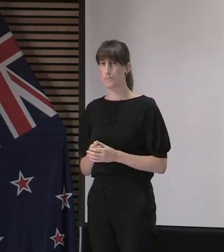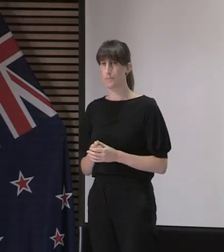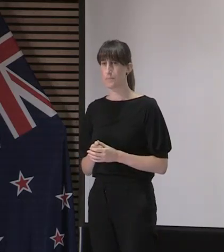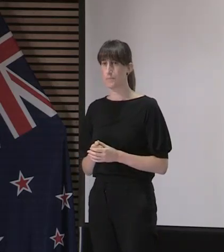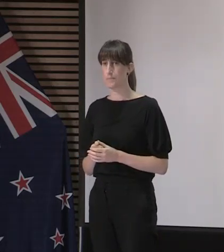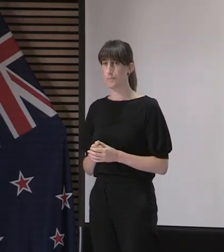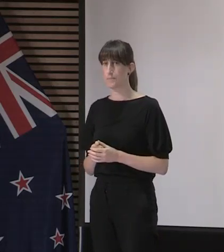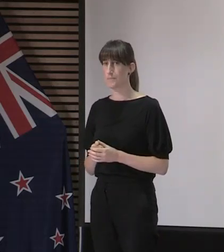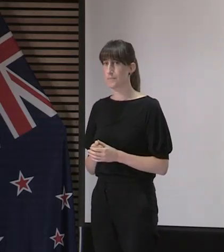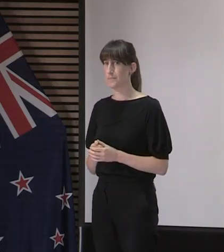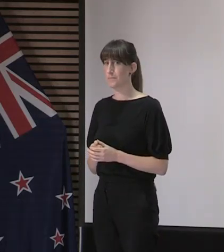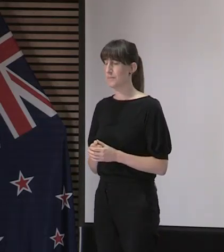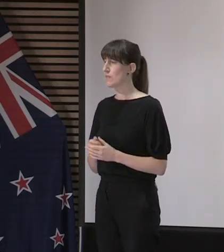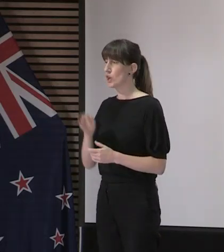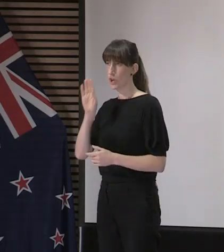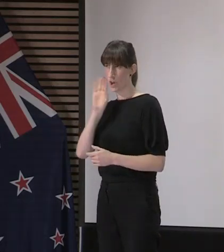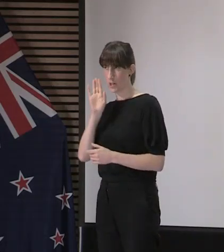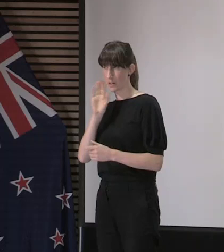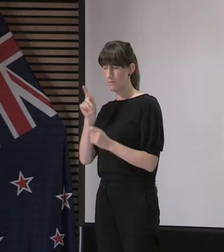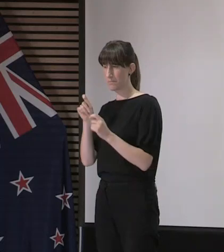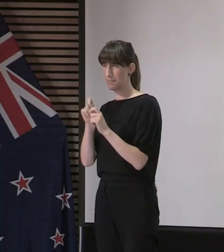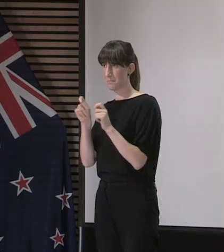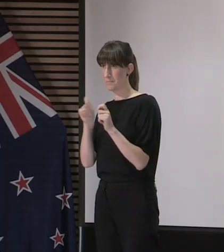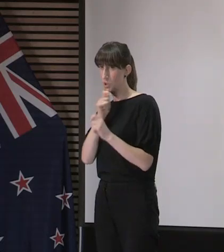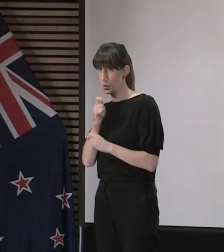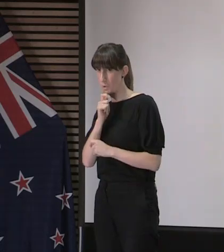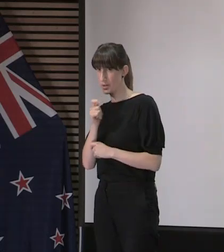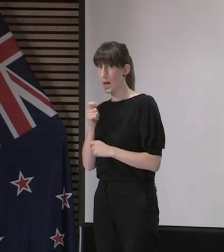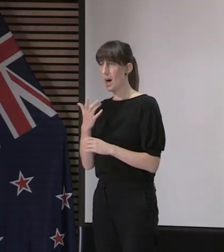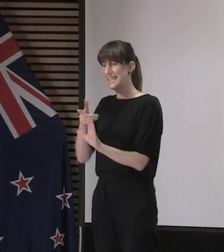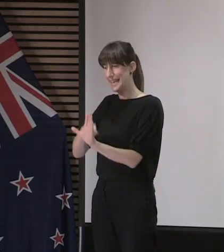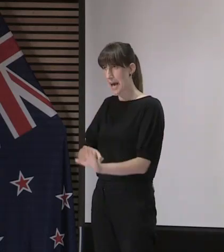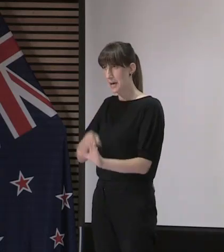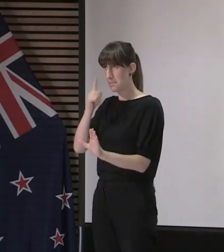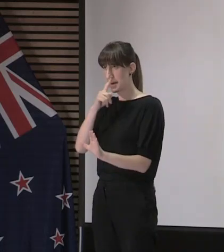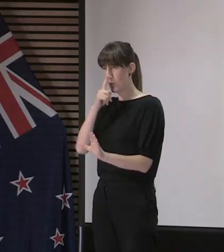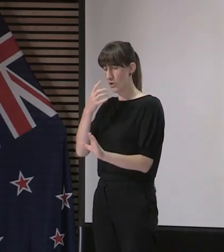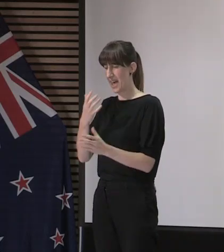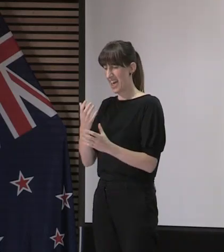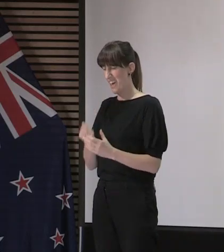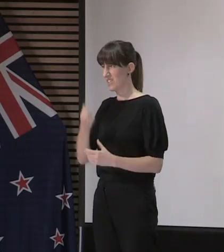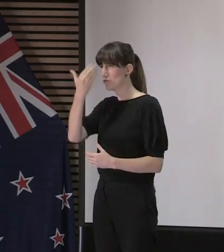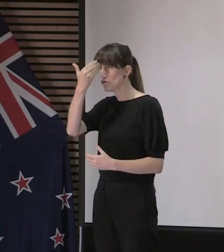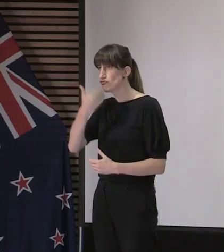What have you received about the larger blood vessel clots and strokes that younger